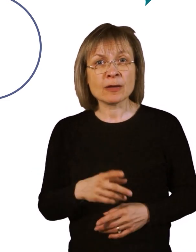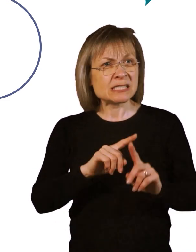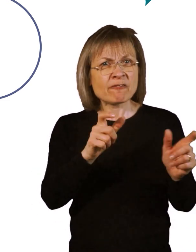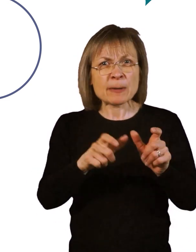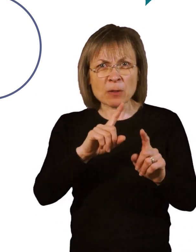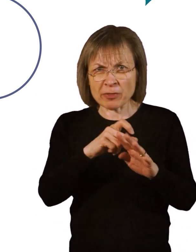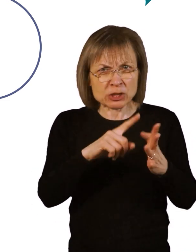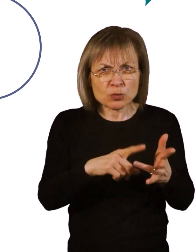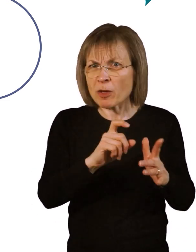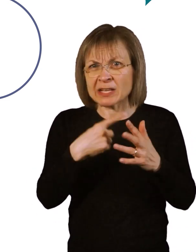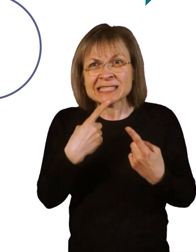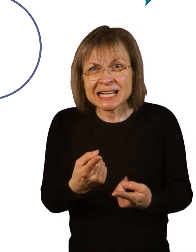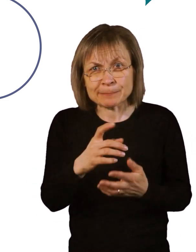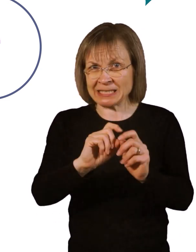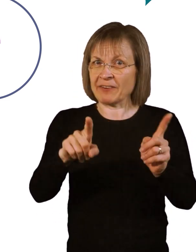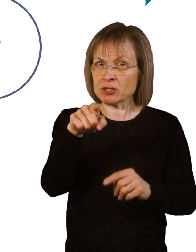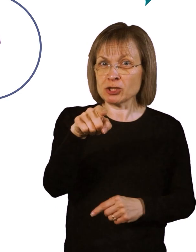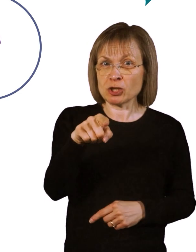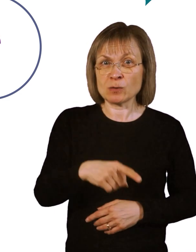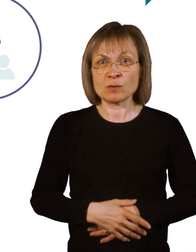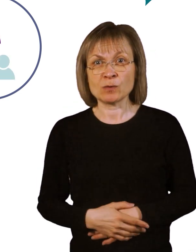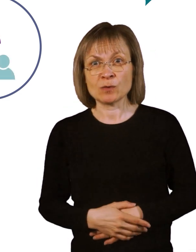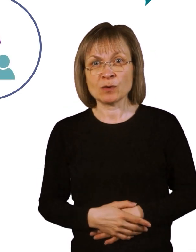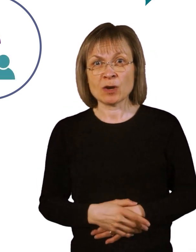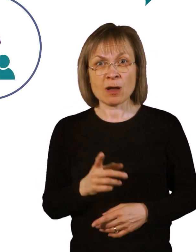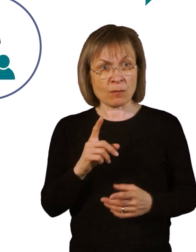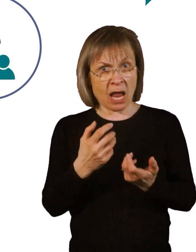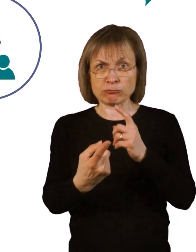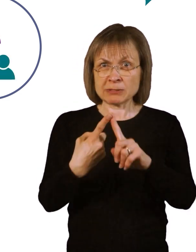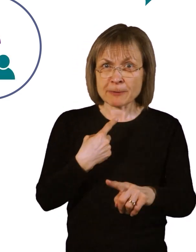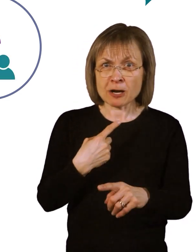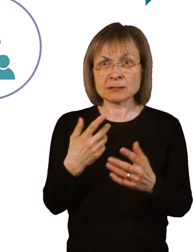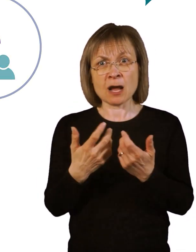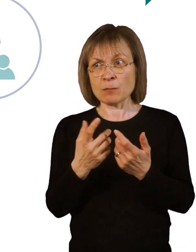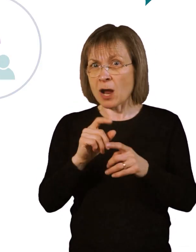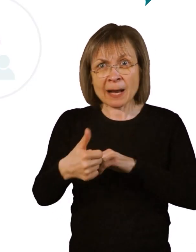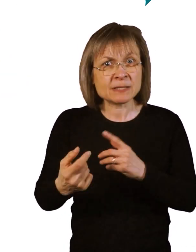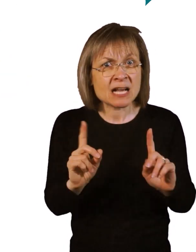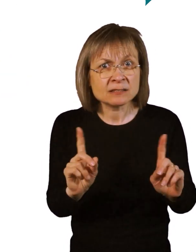What different people did or said that made a difference to you. How you reacted and what happened next.